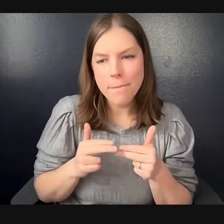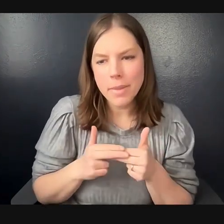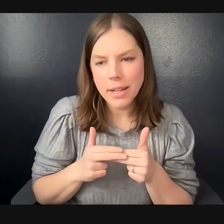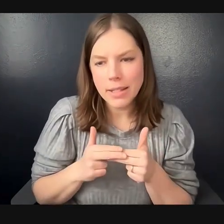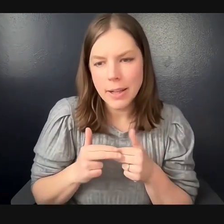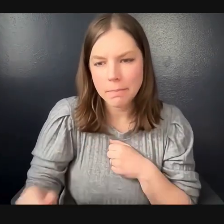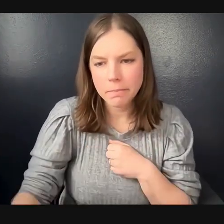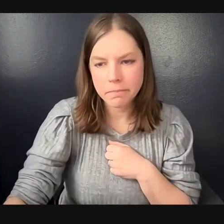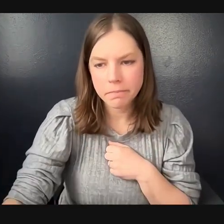Let's look at the next slide.